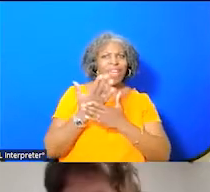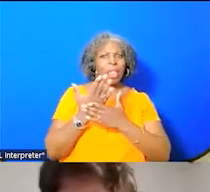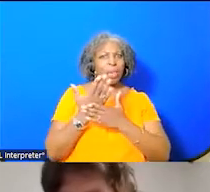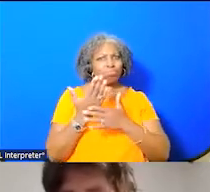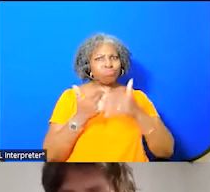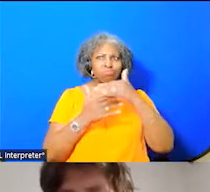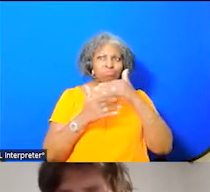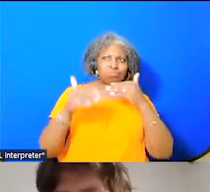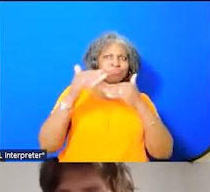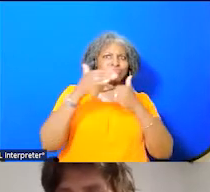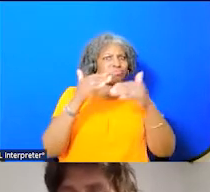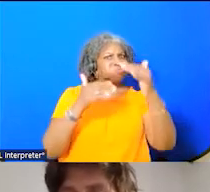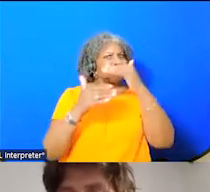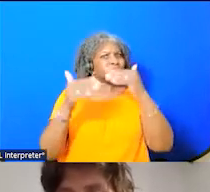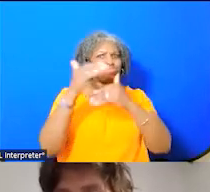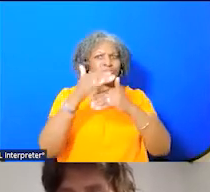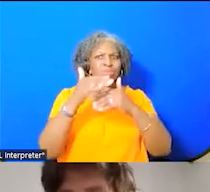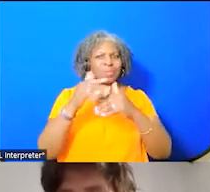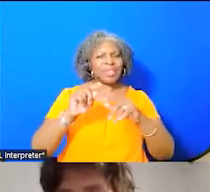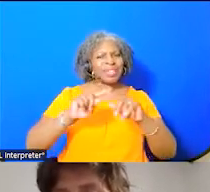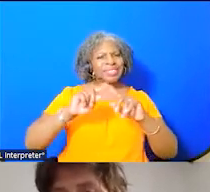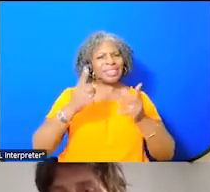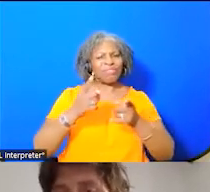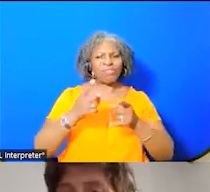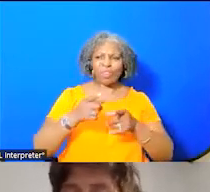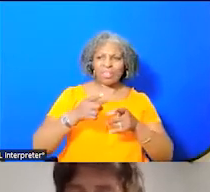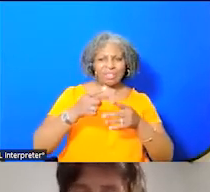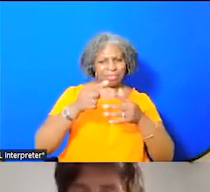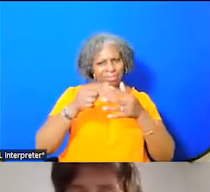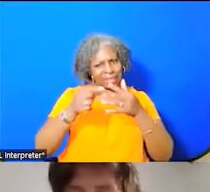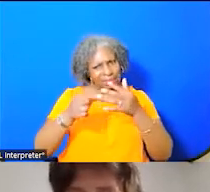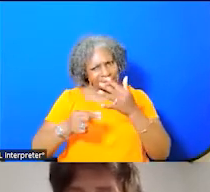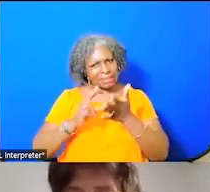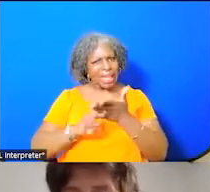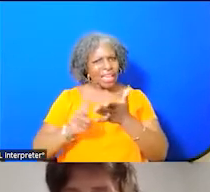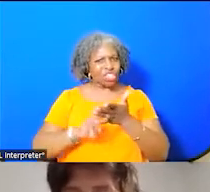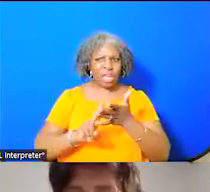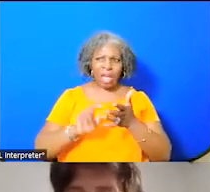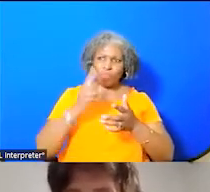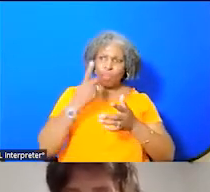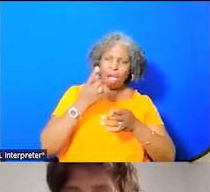don't just have one function, they will have multiple functions. But within humanity, we tend to build things just for one function.